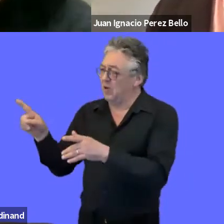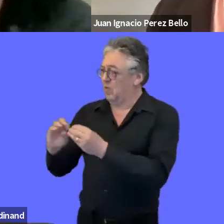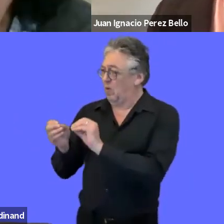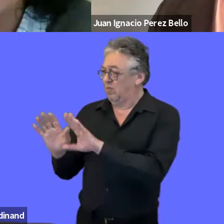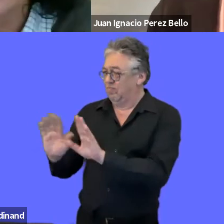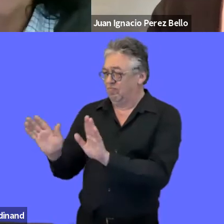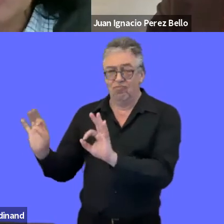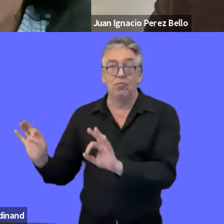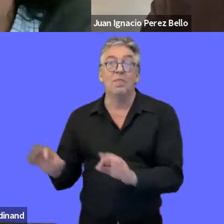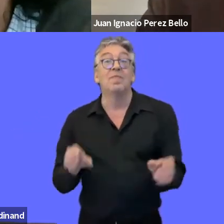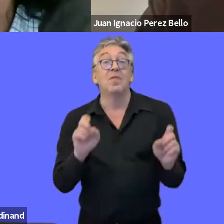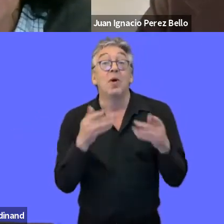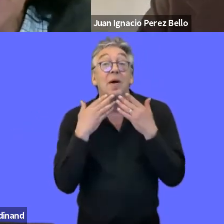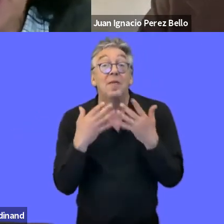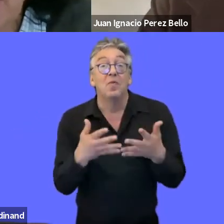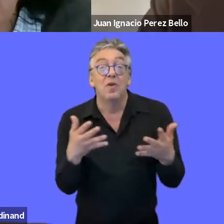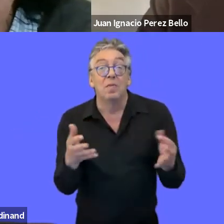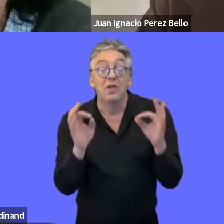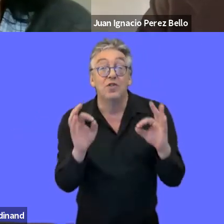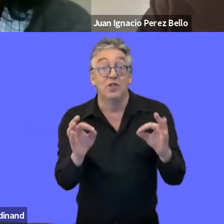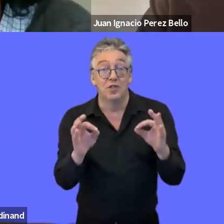Thank you for this important information